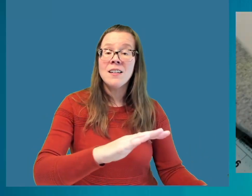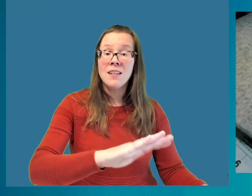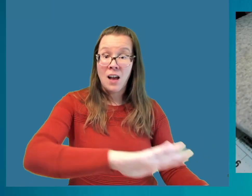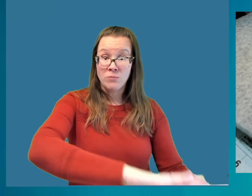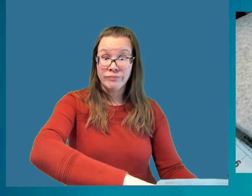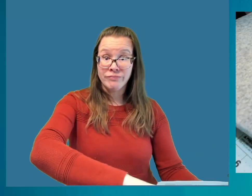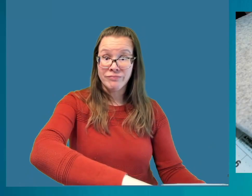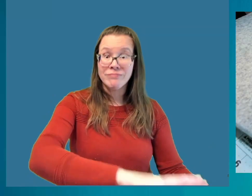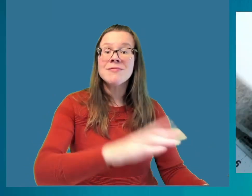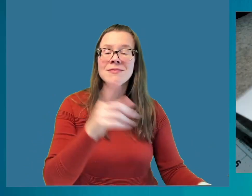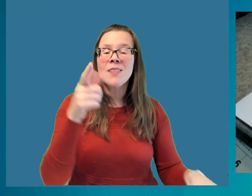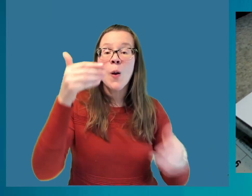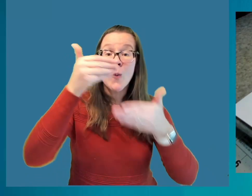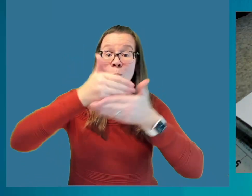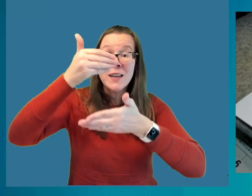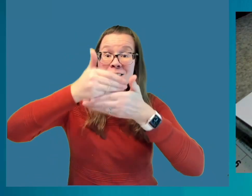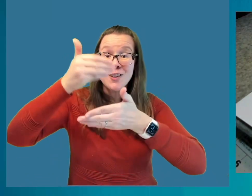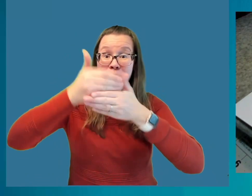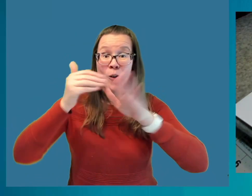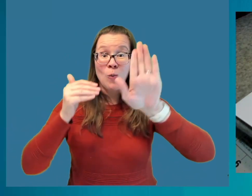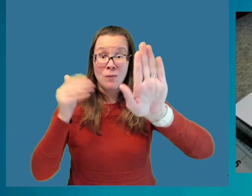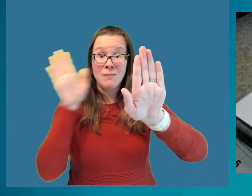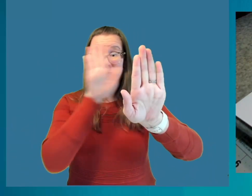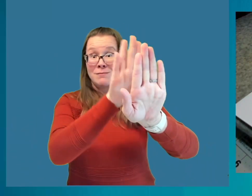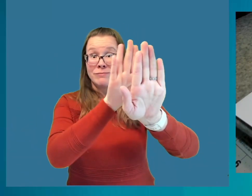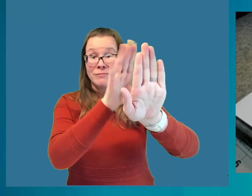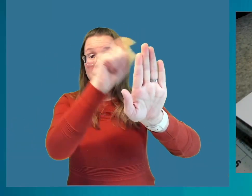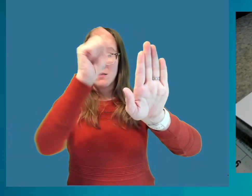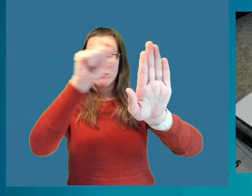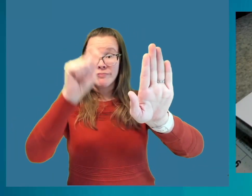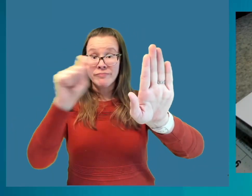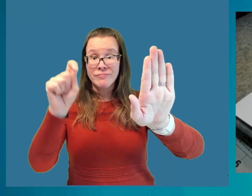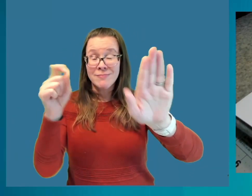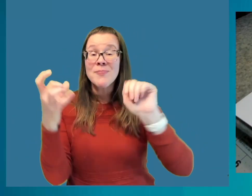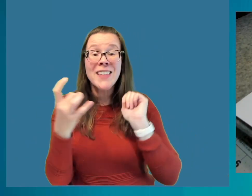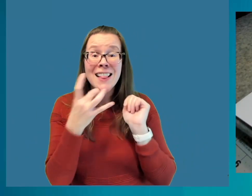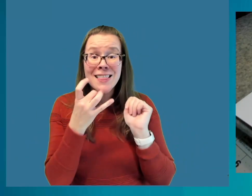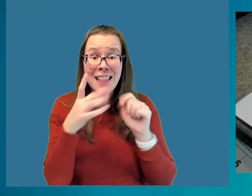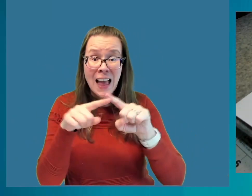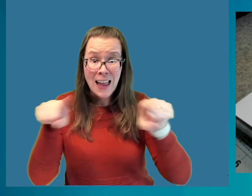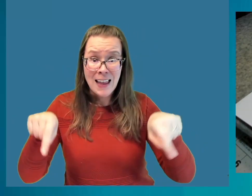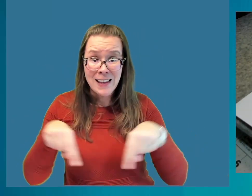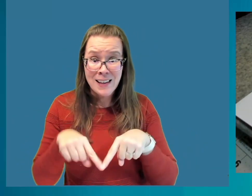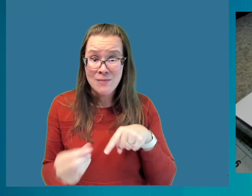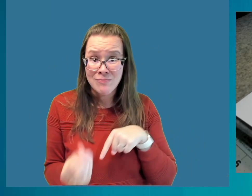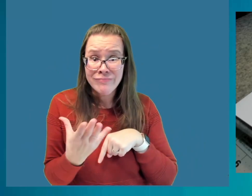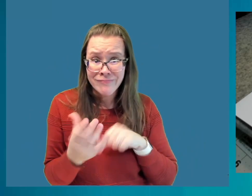I just print the entire form on cardstock, and then I hold it up to a window, um,